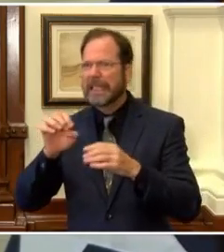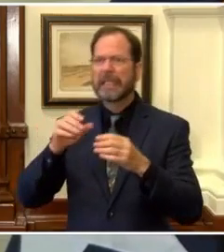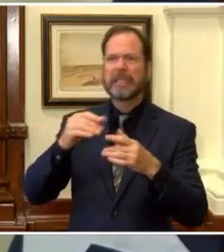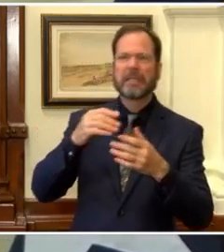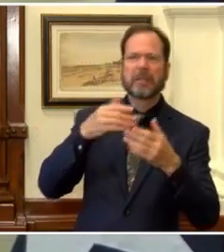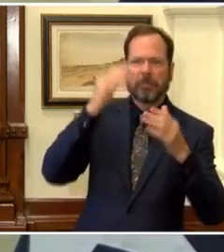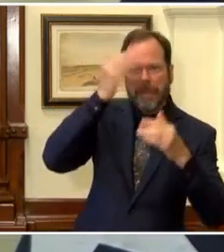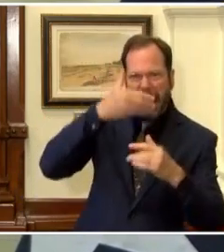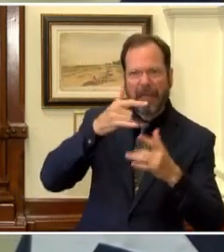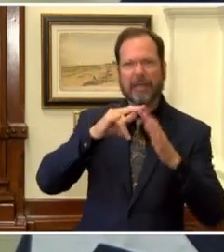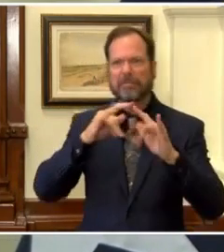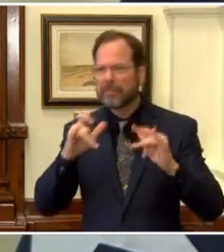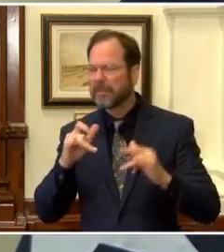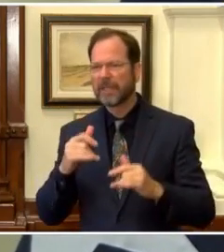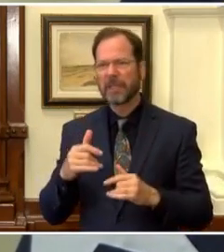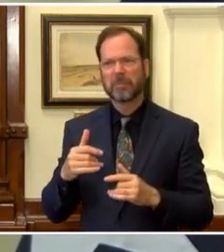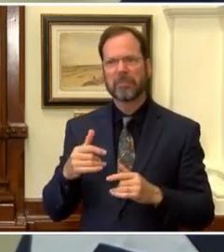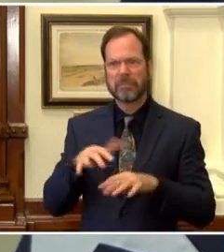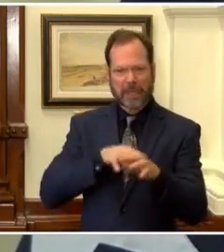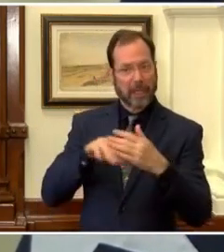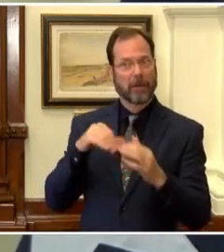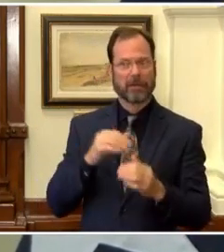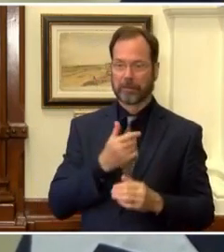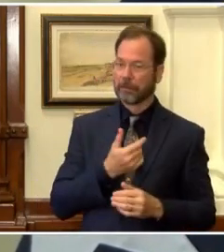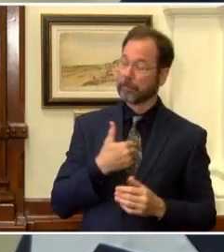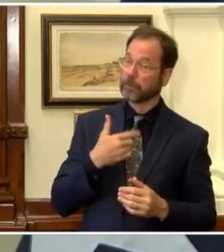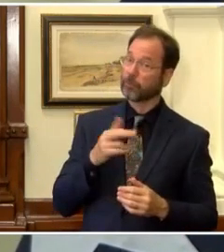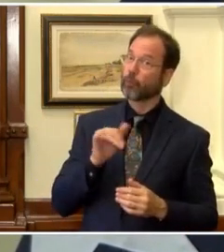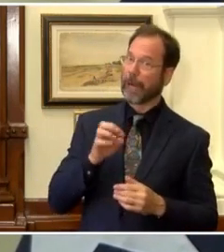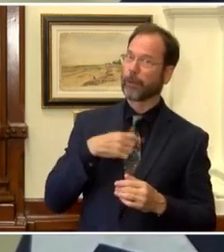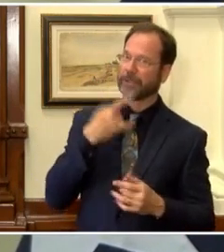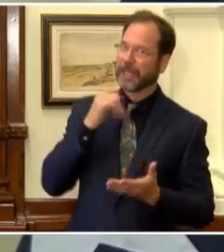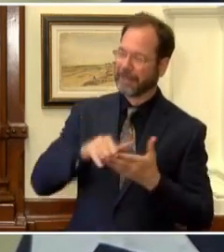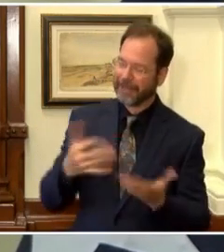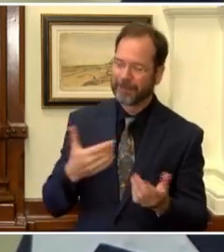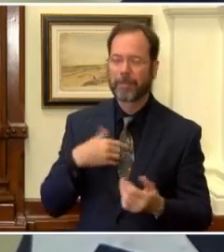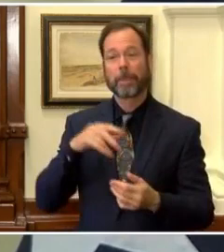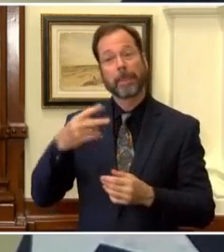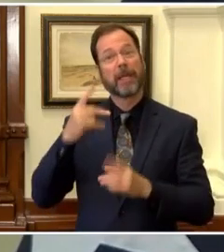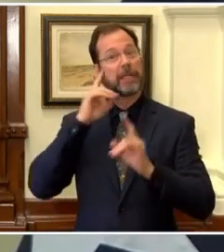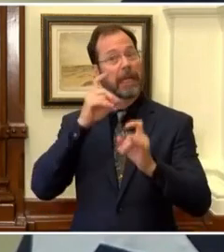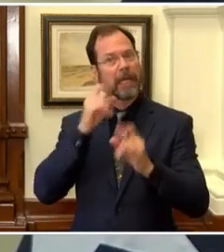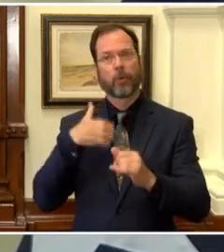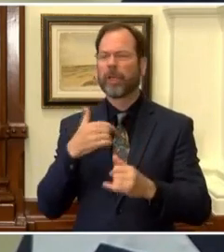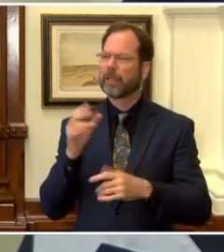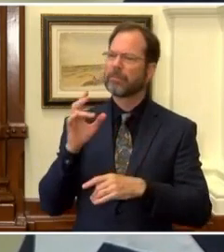WE NEED TO MAKE SURE WE ARE SHARING THOSE FACTORS. PLENTY OF PPE IN OUR INVENTORY. IT'S ONE OF THE FEW TIMES YOU